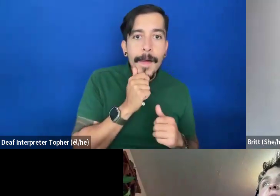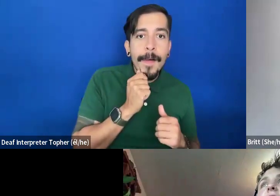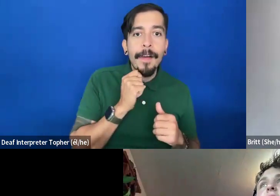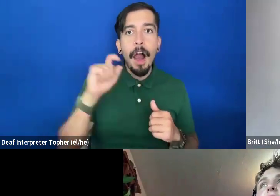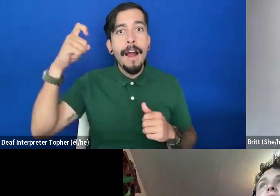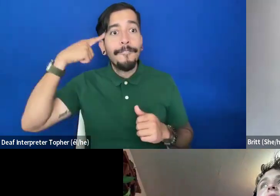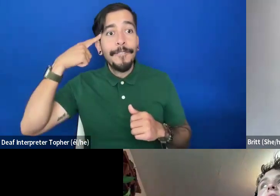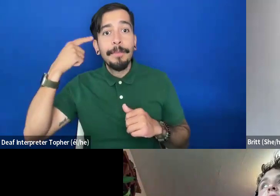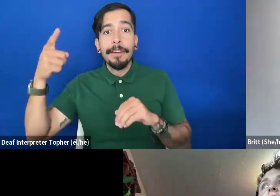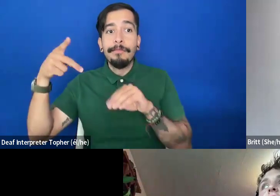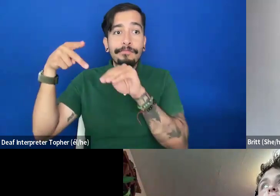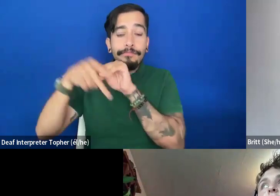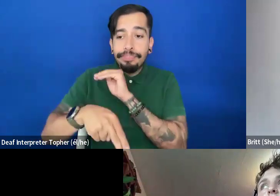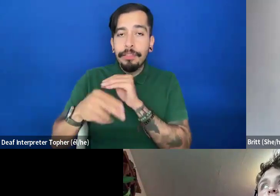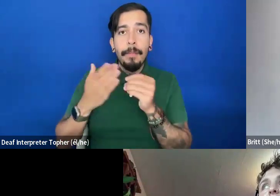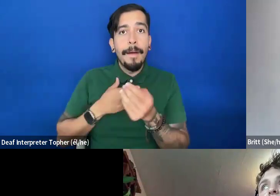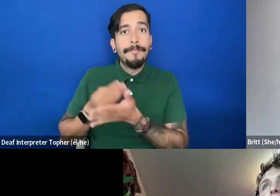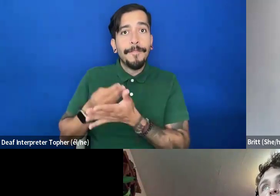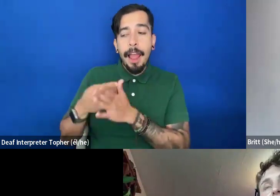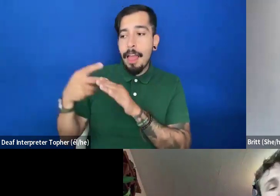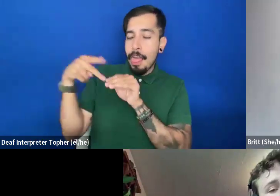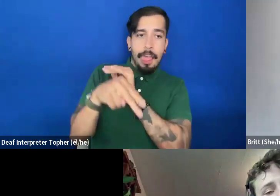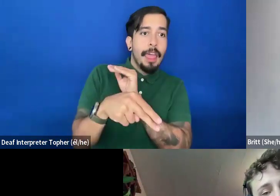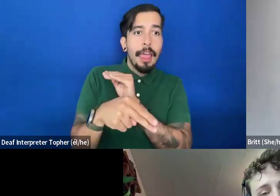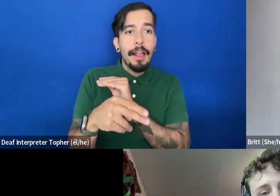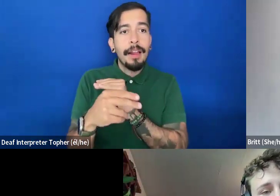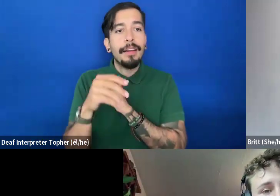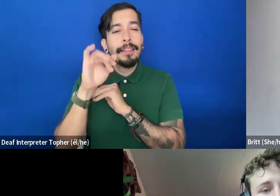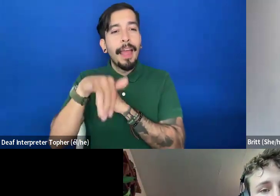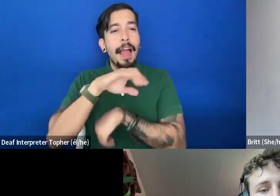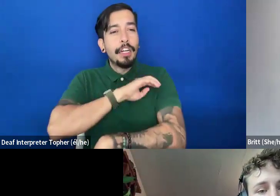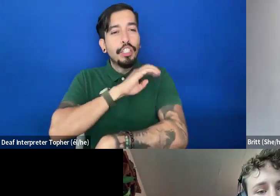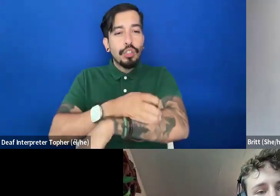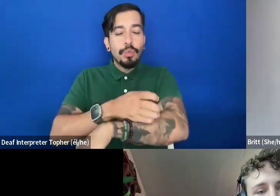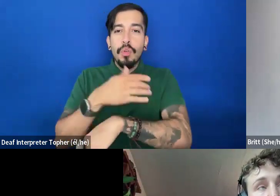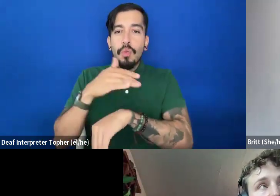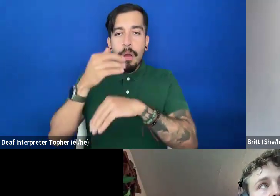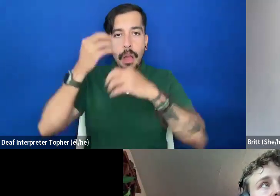for me can work is like the work that makes the most sense, um, in working towards liberation.